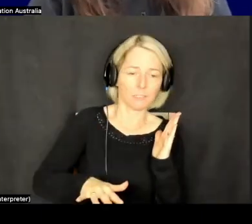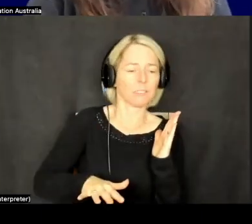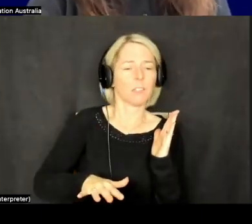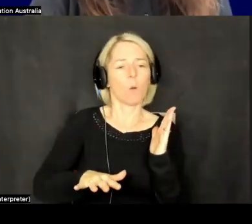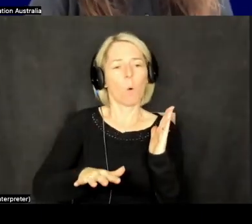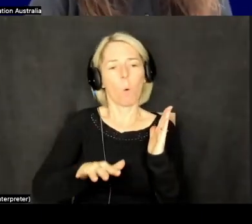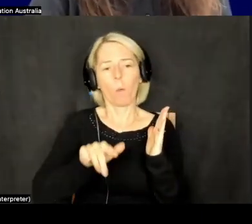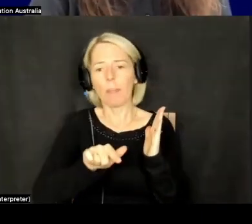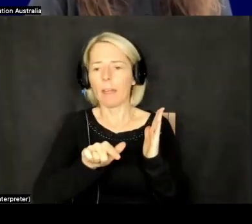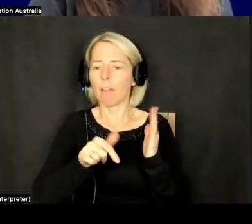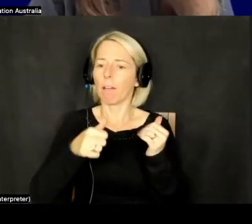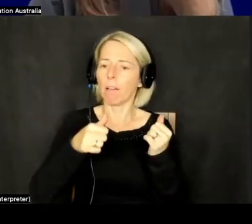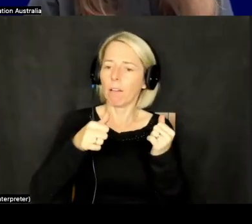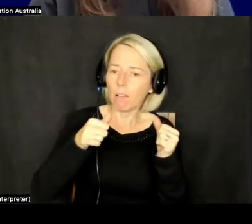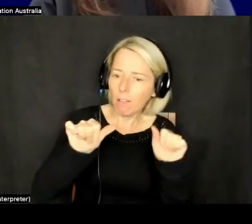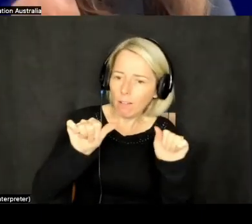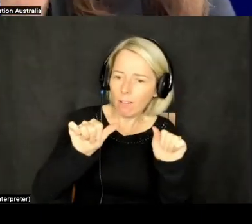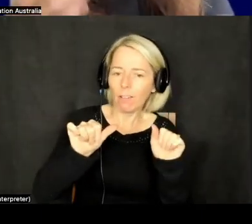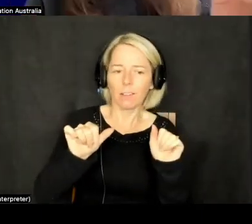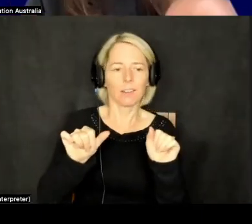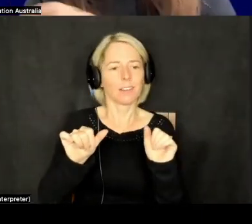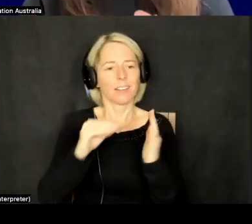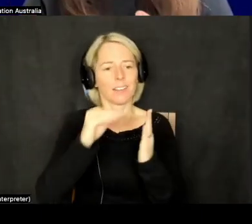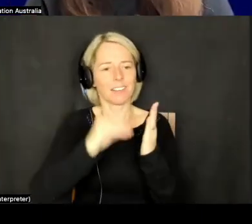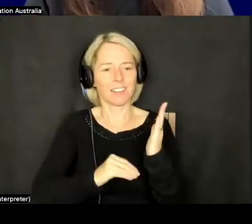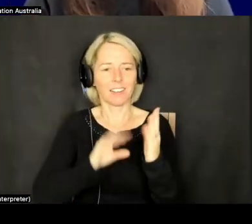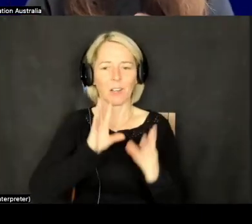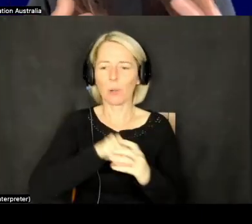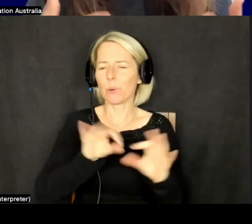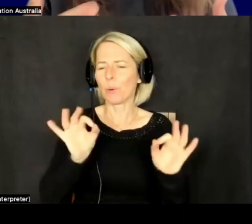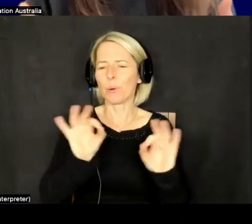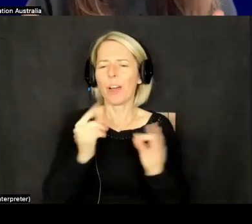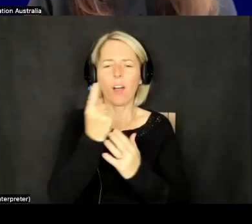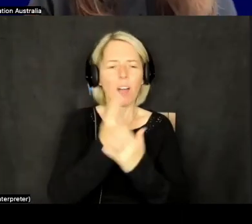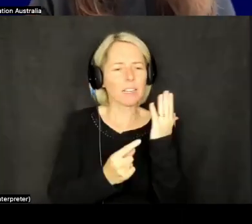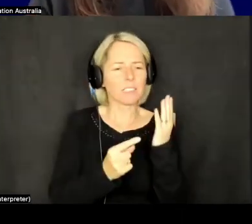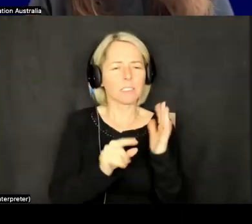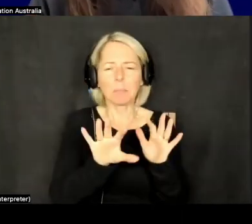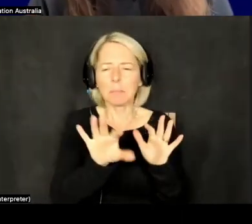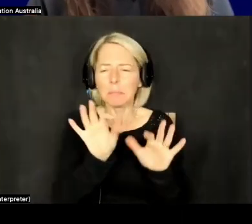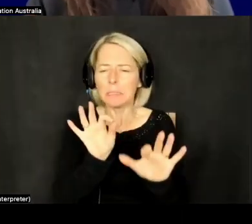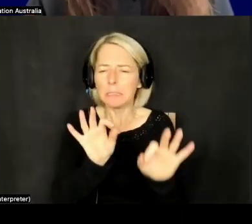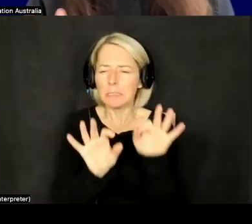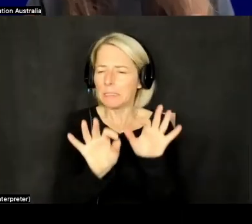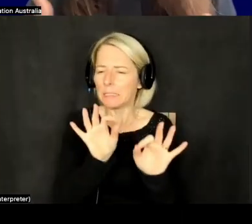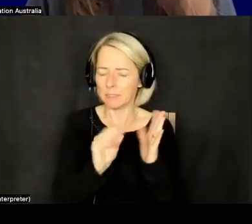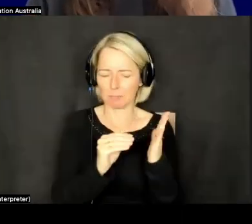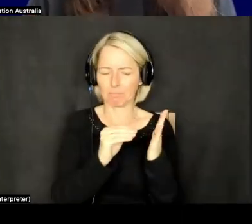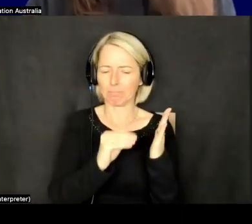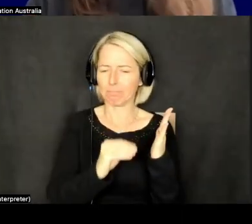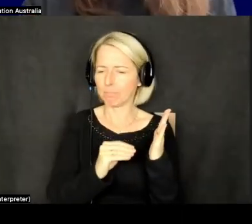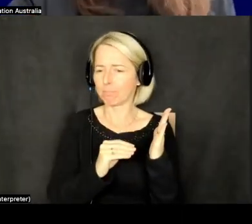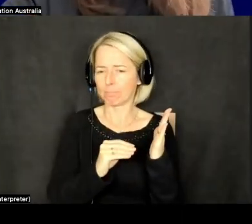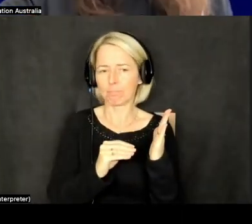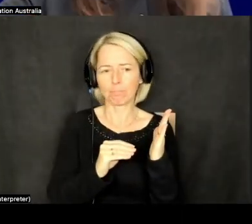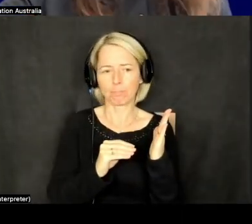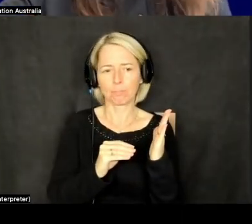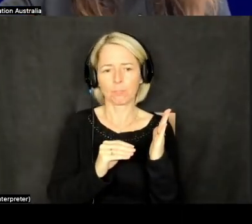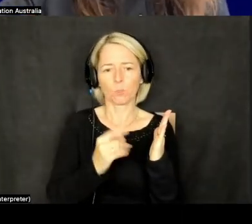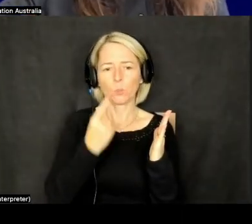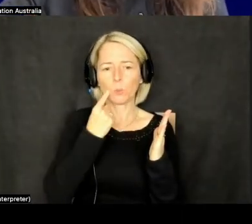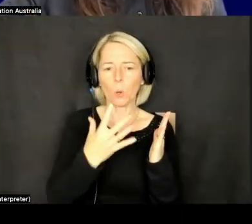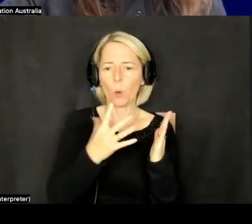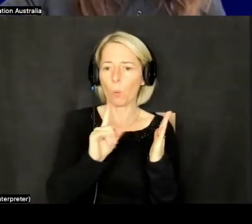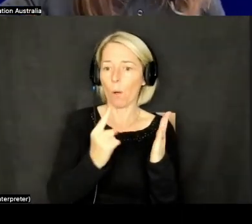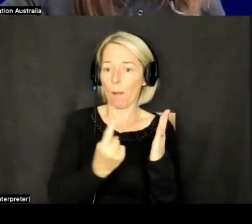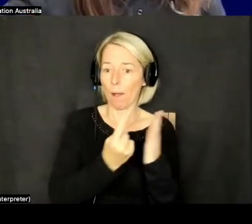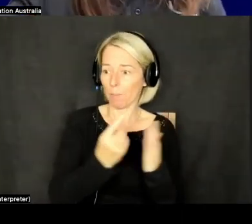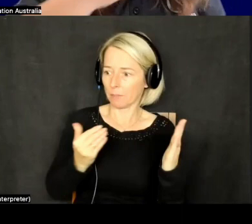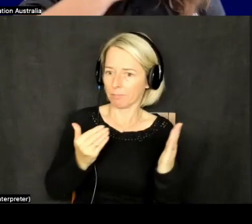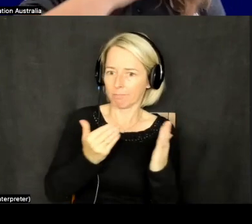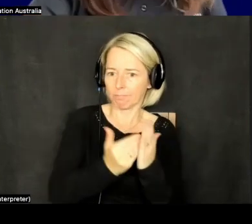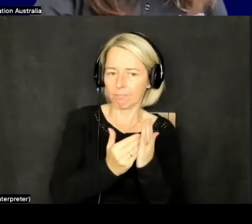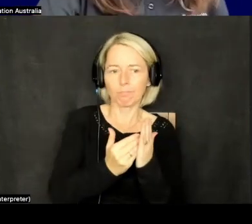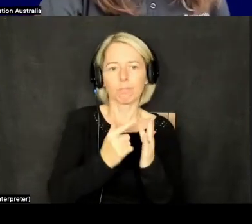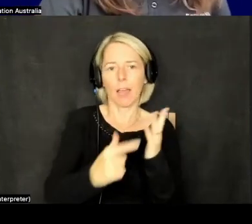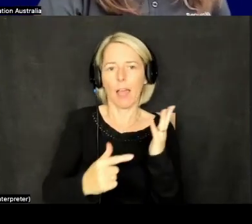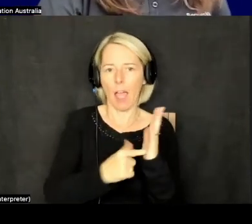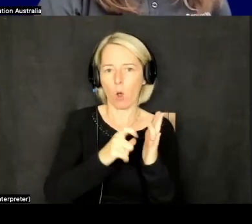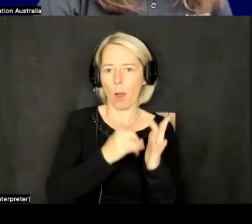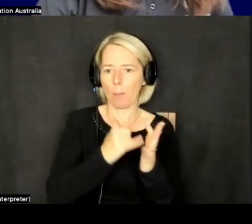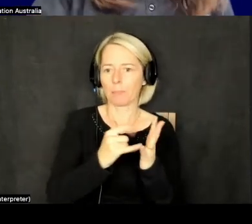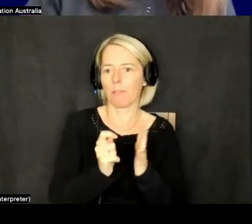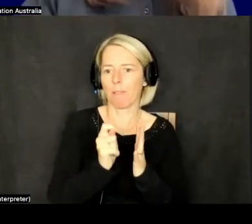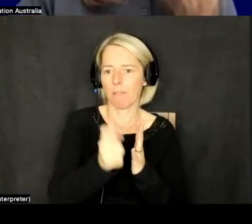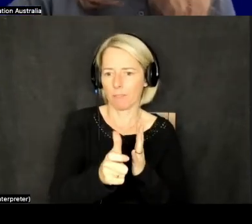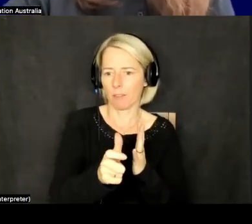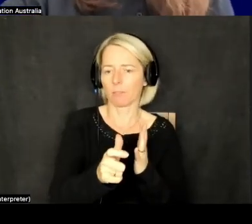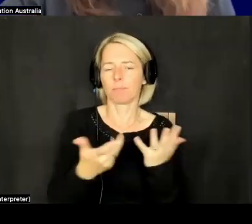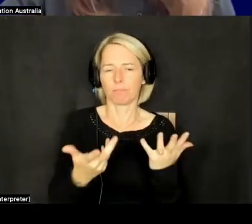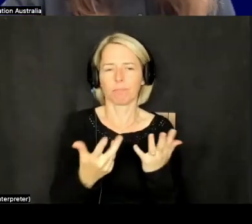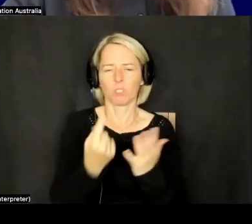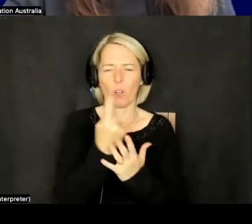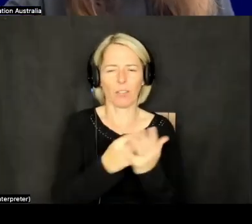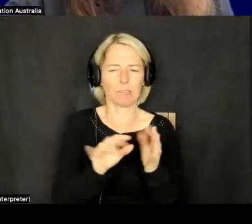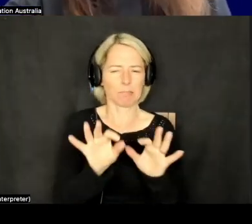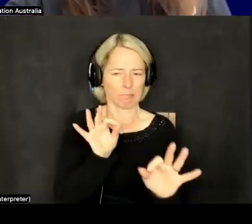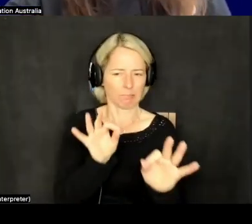but I guess an overview and a selective picking of various workings and outcomes. I start from,